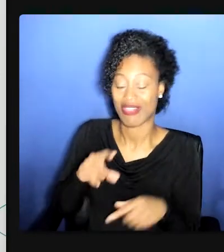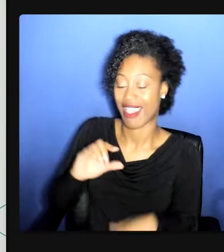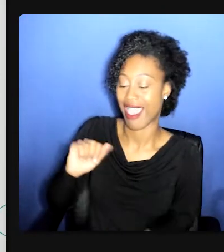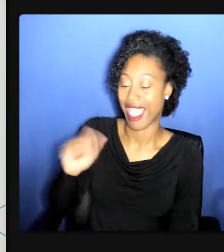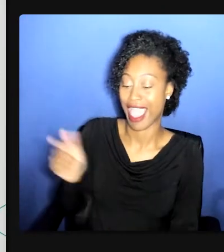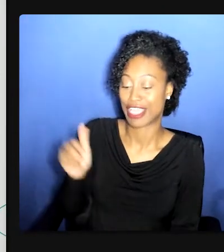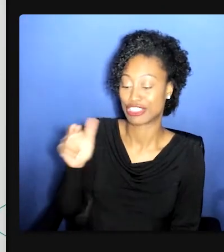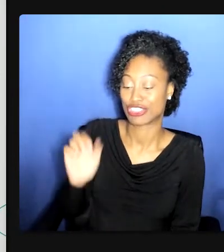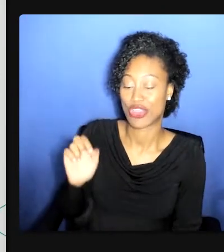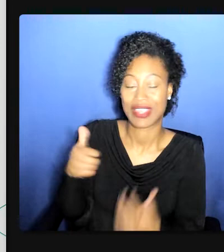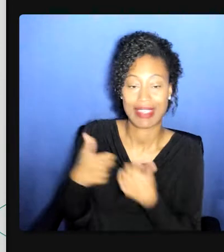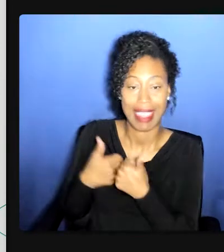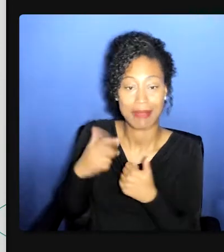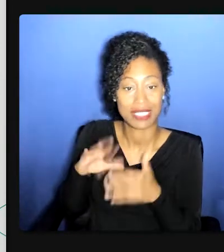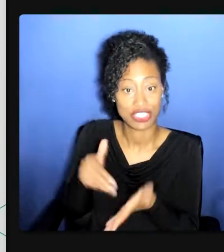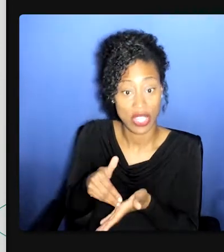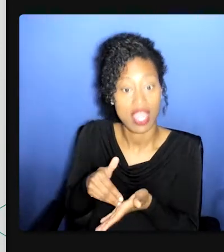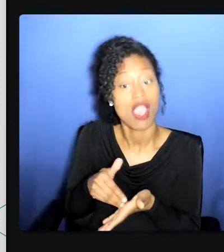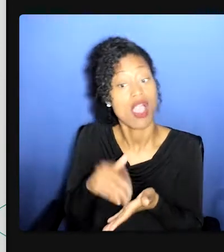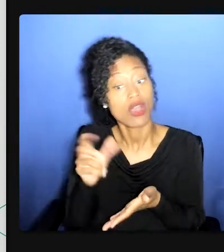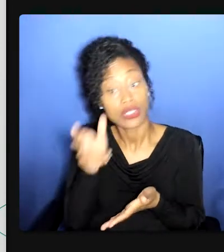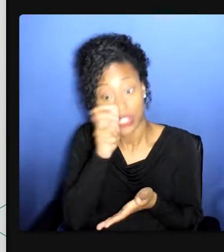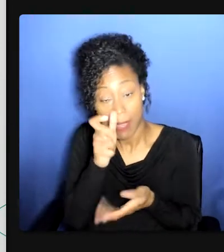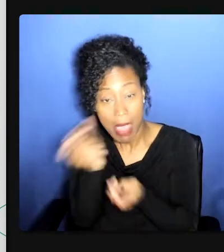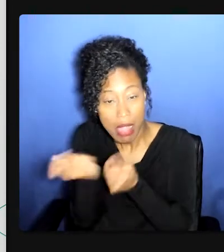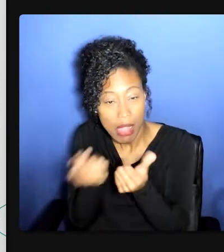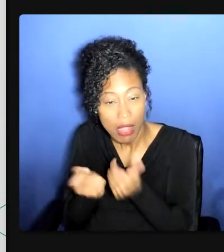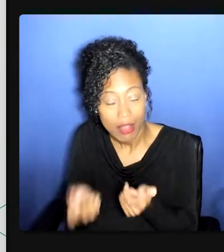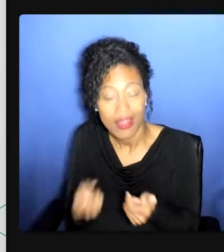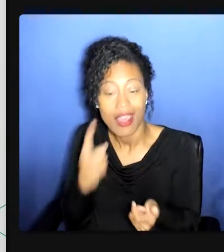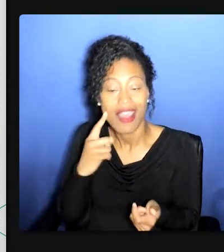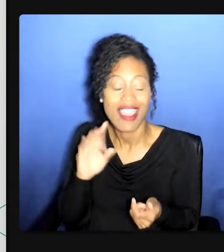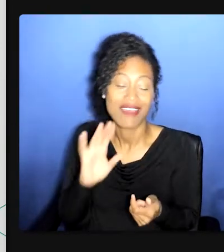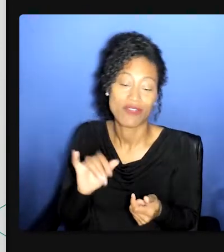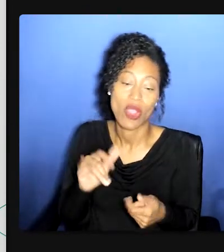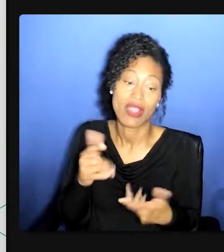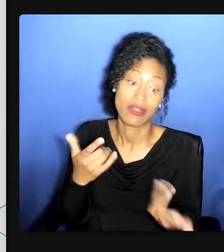[Emma] We also offer advanced tools for debugging and monitoring your servers